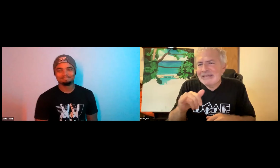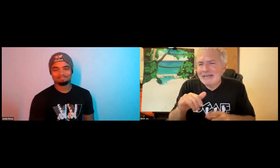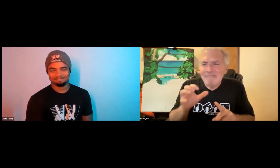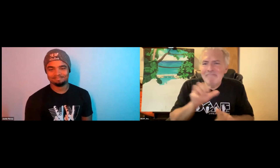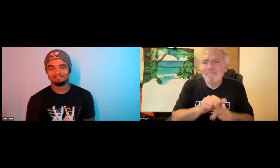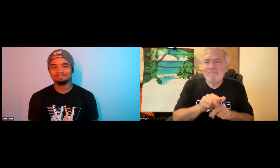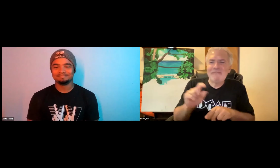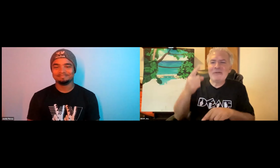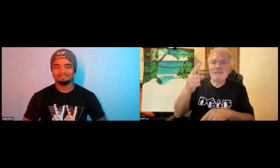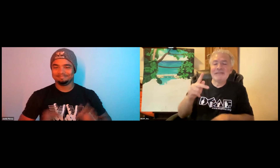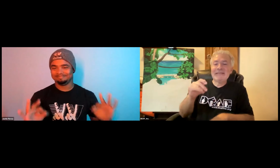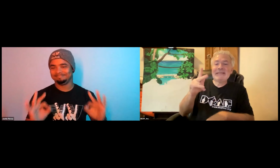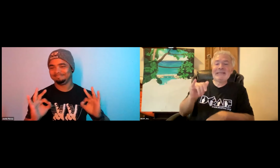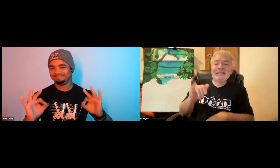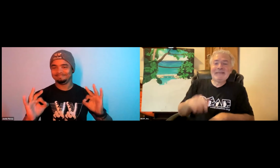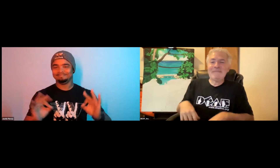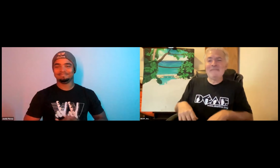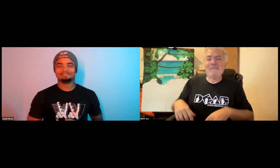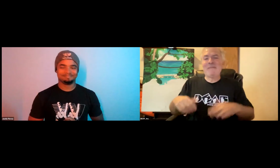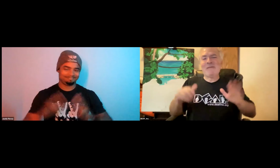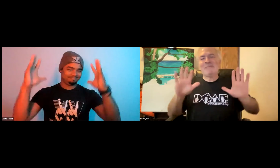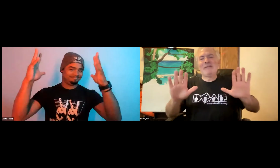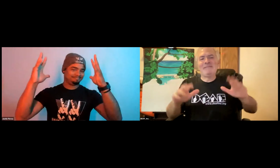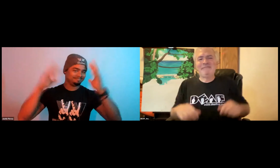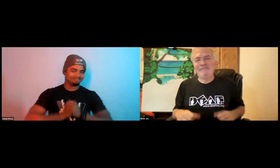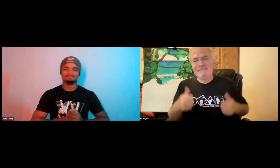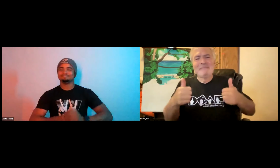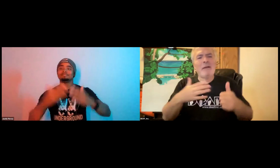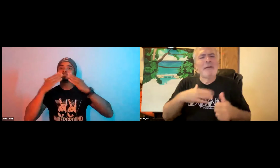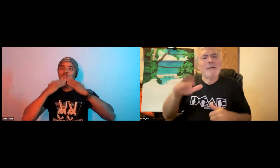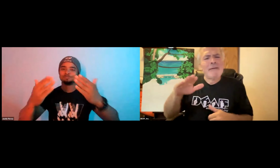Yes! Yep. I see that. Kiki guessed it.